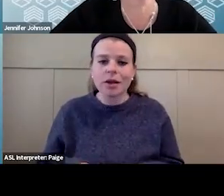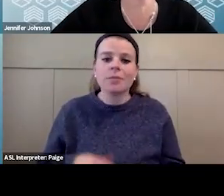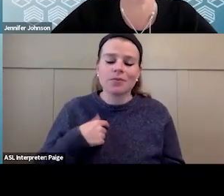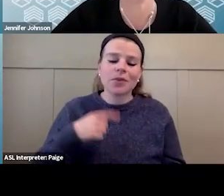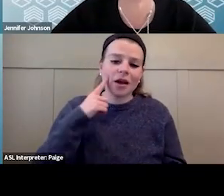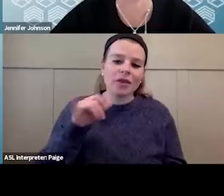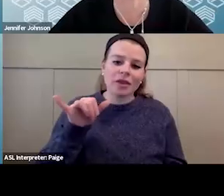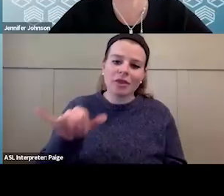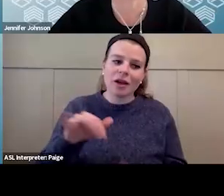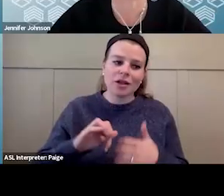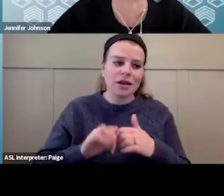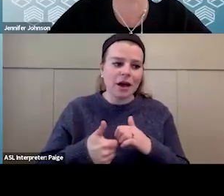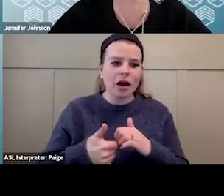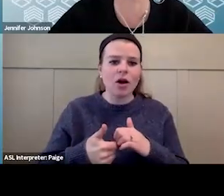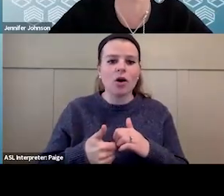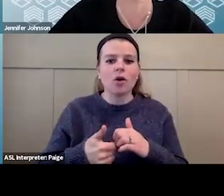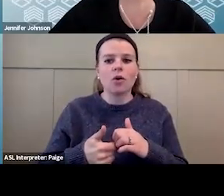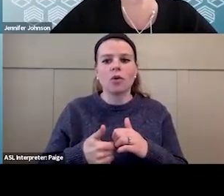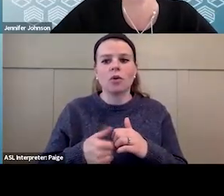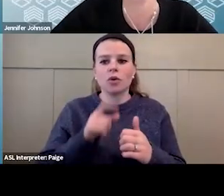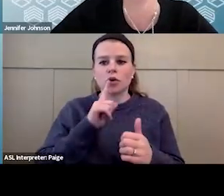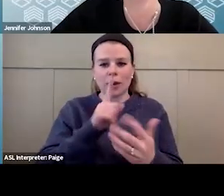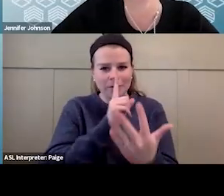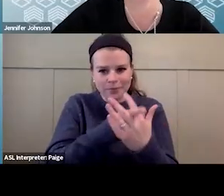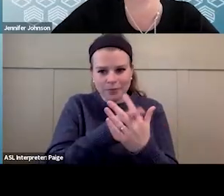really how you get to people. Like, why do you have an ulcer?